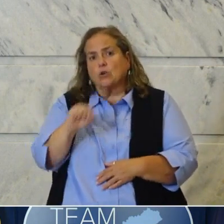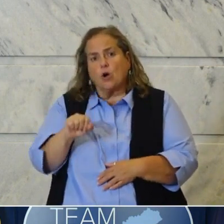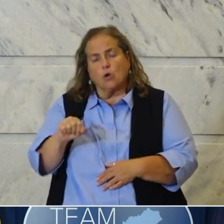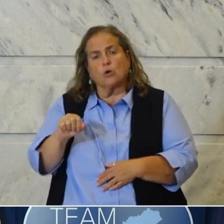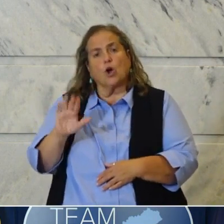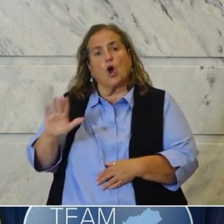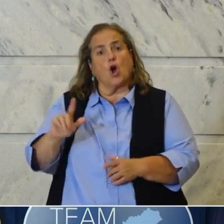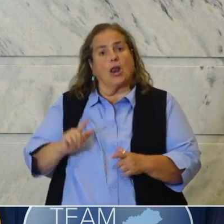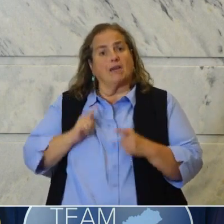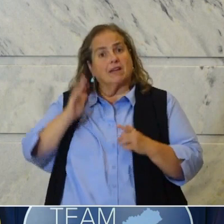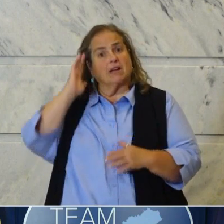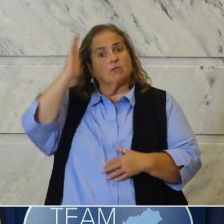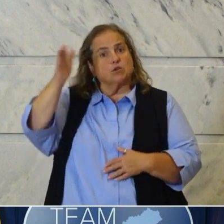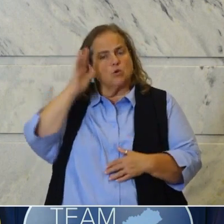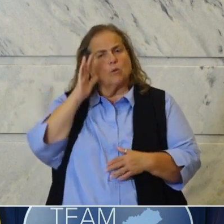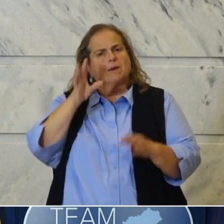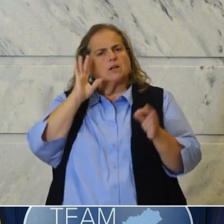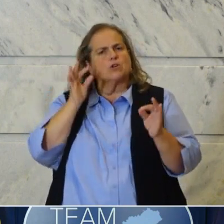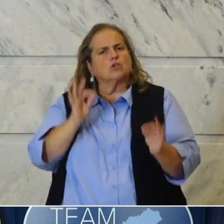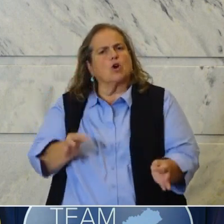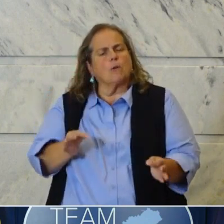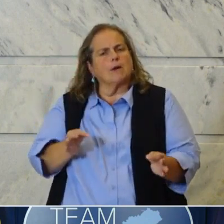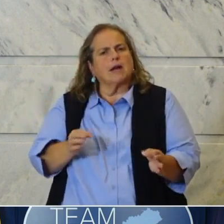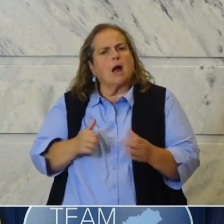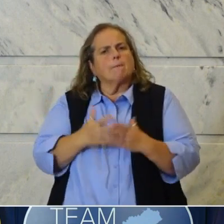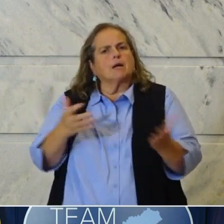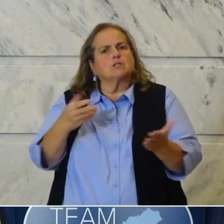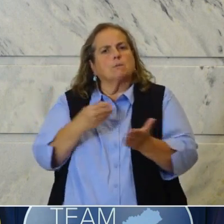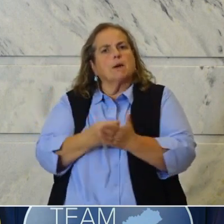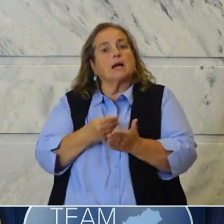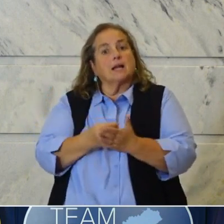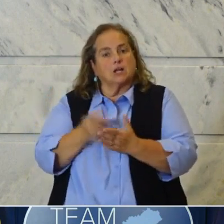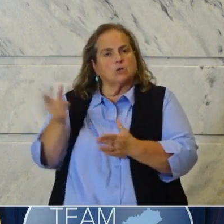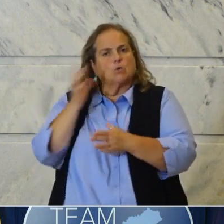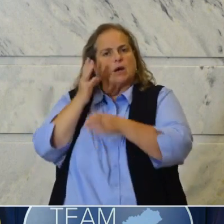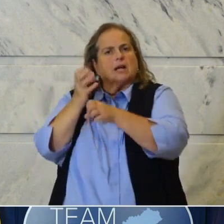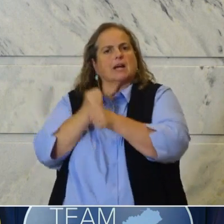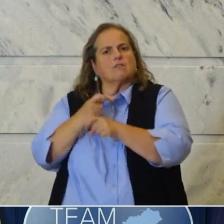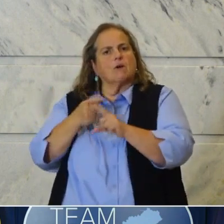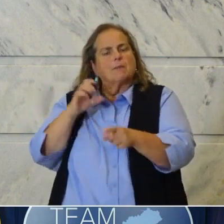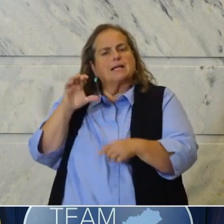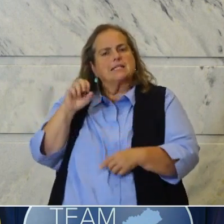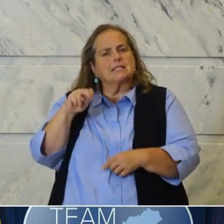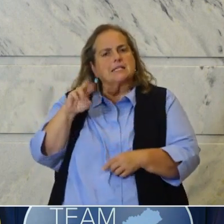the dollars this census is going to set out for the next 10 years. All right,